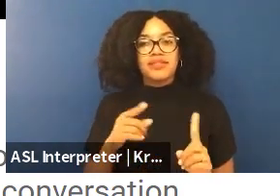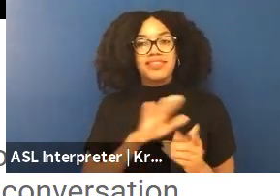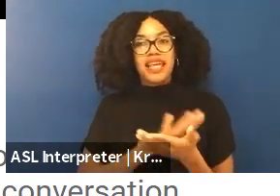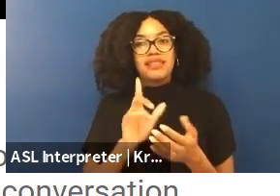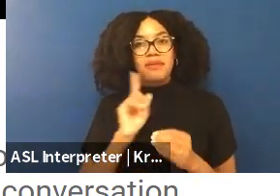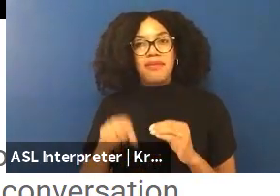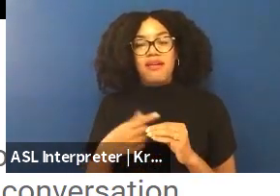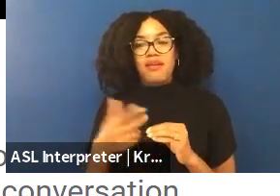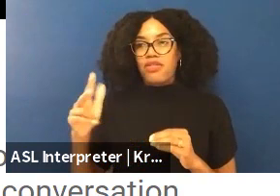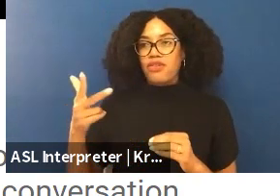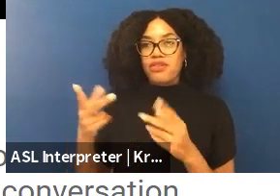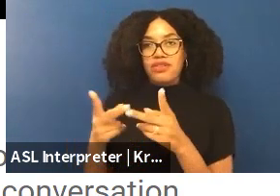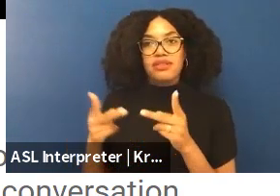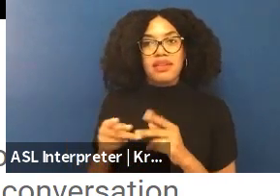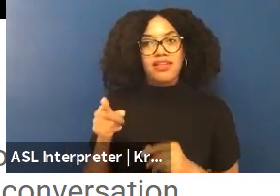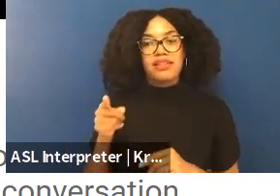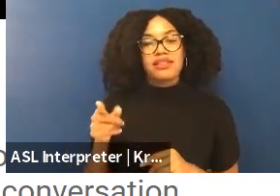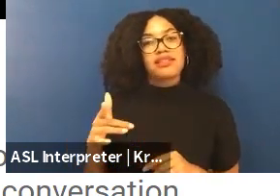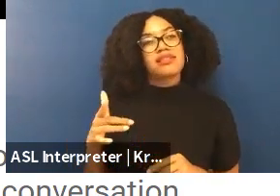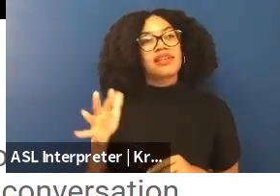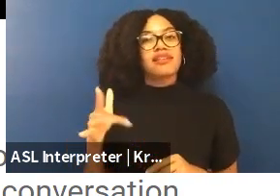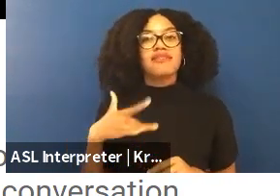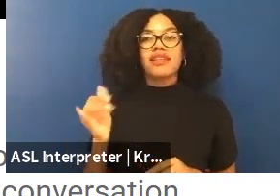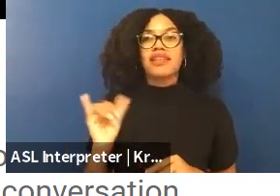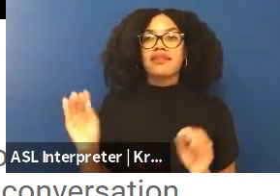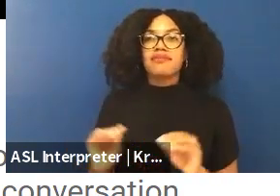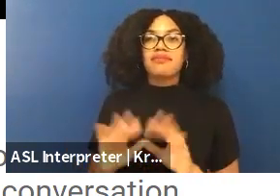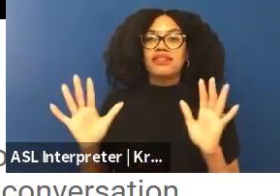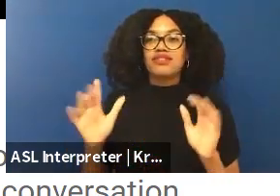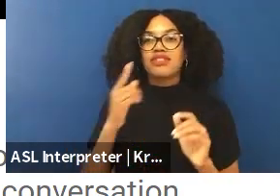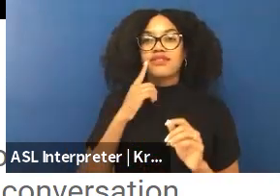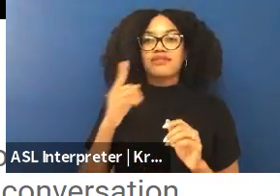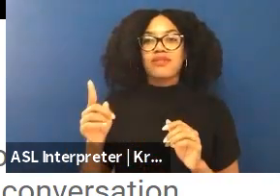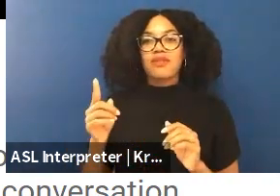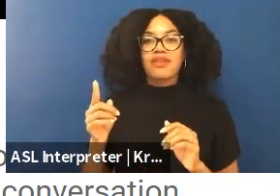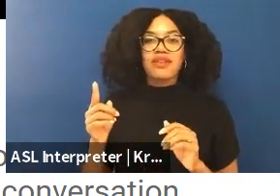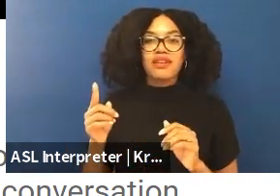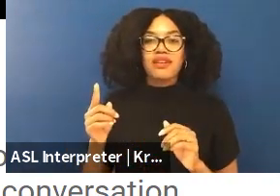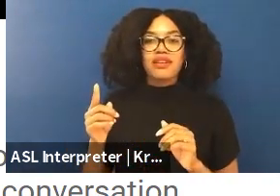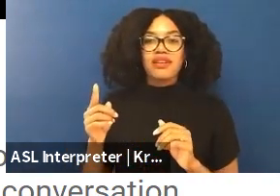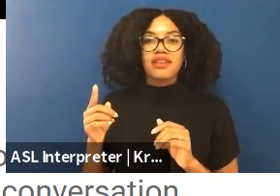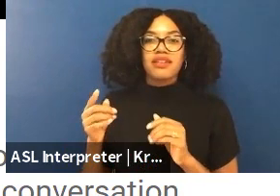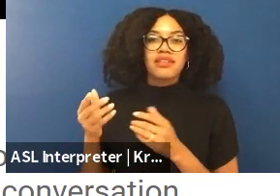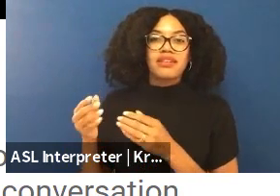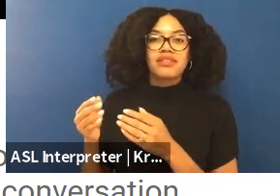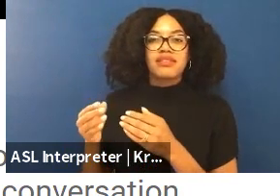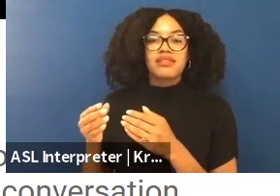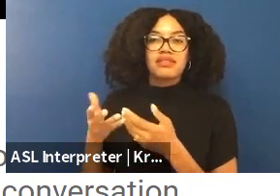it's that magic of malleability in some ways. [Heidi] So maybe we'll use that to sort of